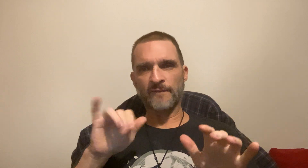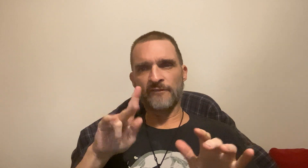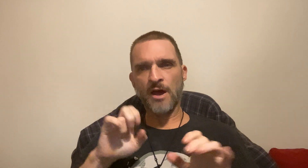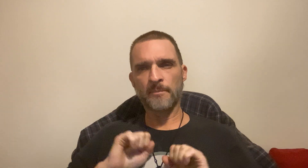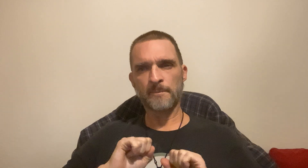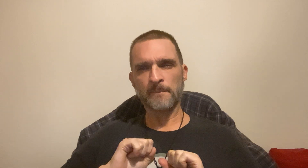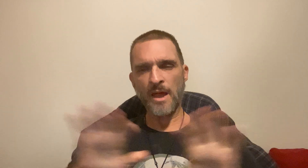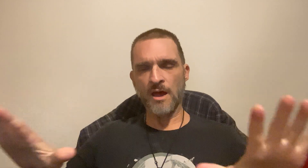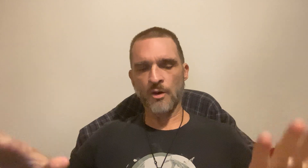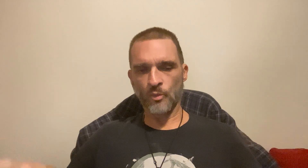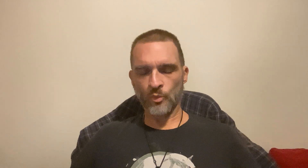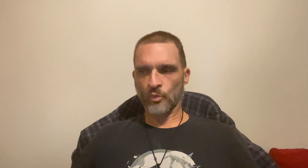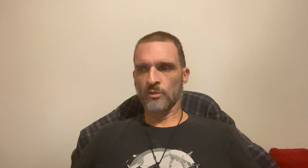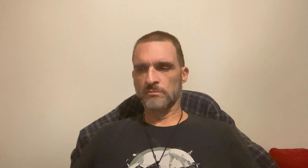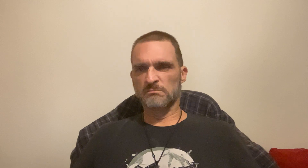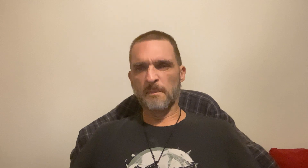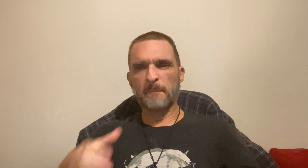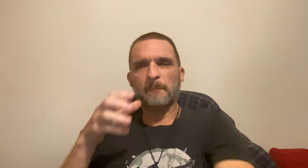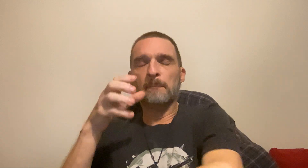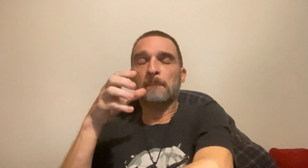standing in bit of shock and awe. The vibe had widespead.